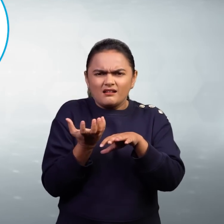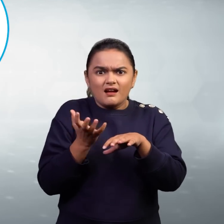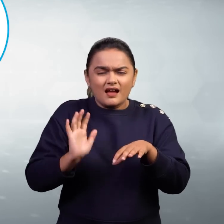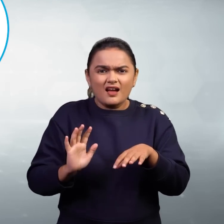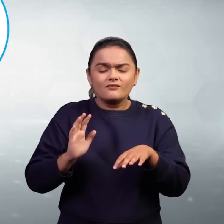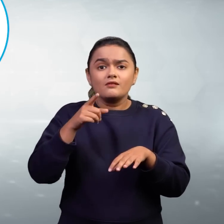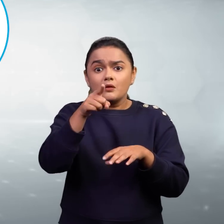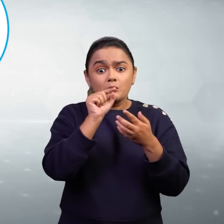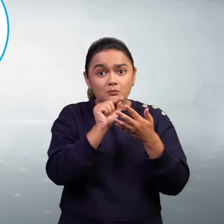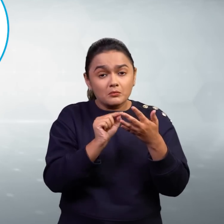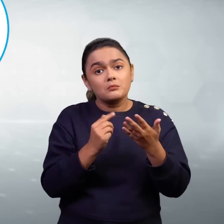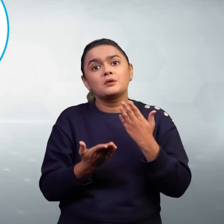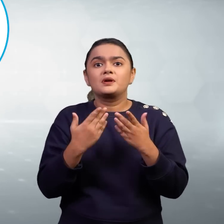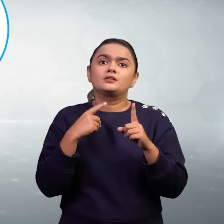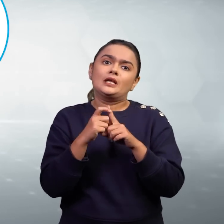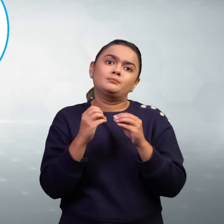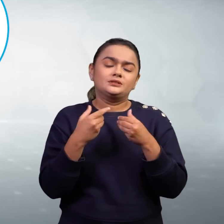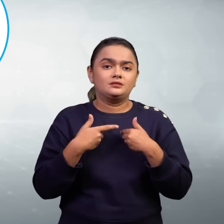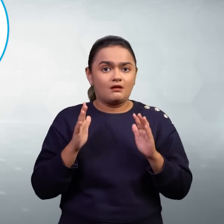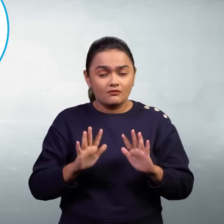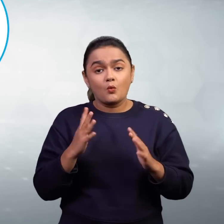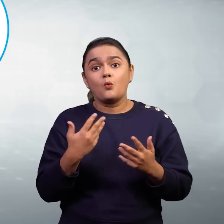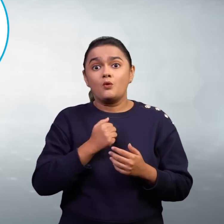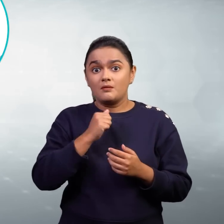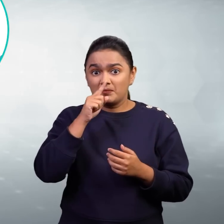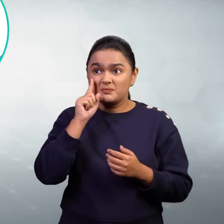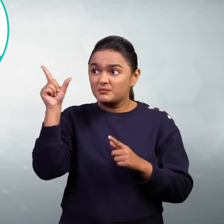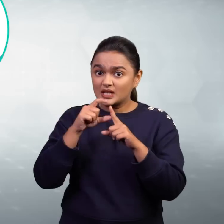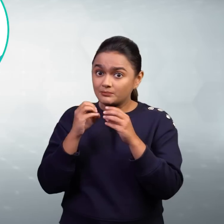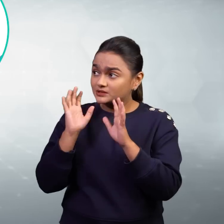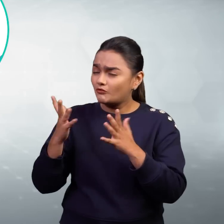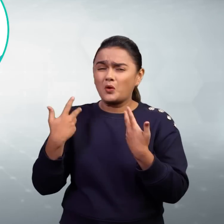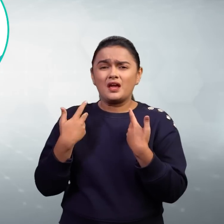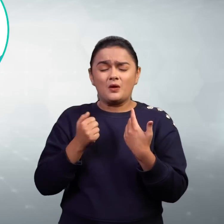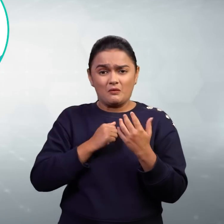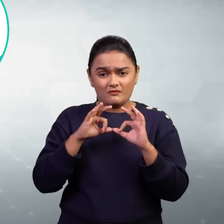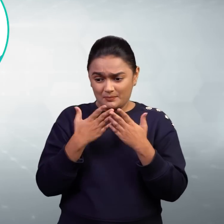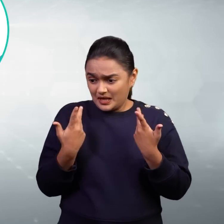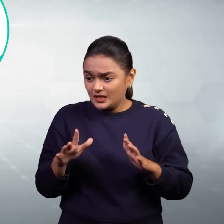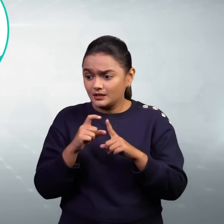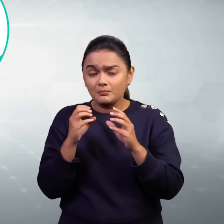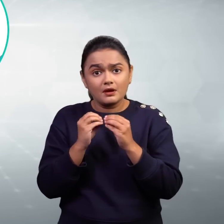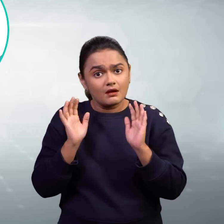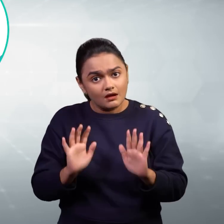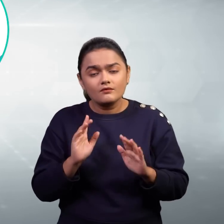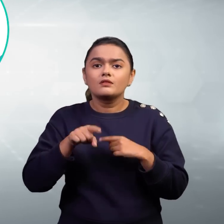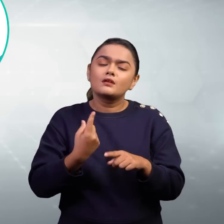Due to these signs, we might suspect we have diabetes. If our parents or other family members have diabetes,